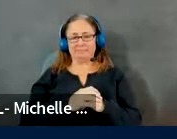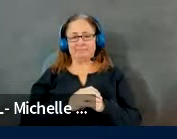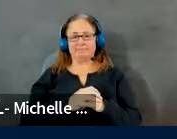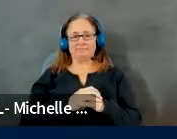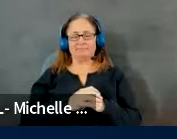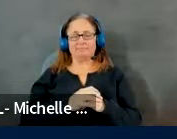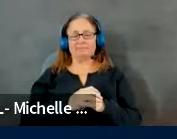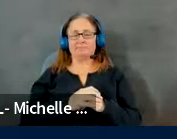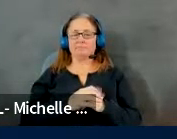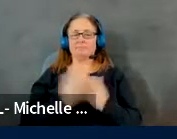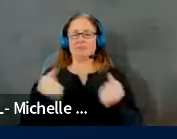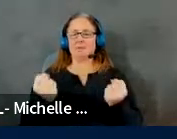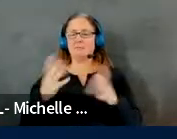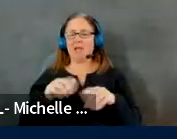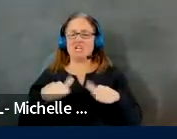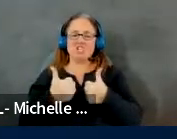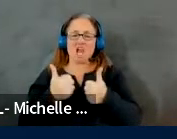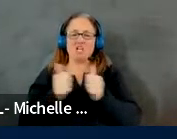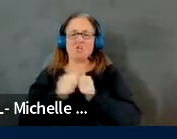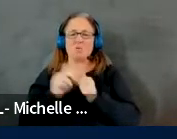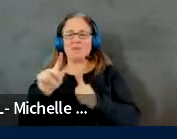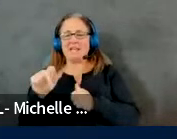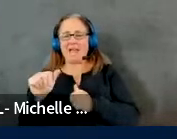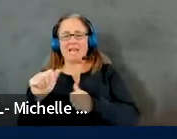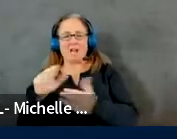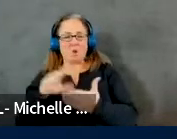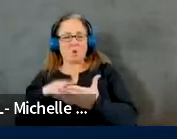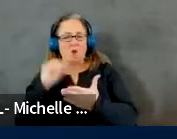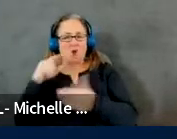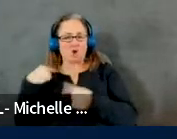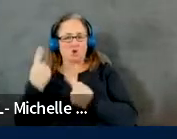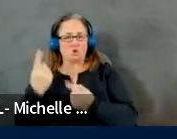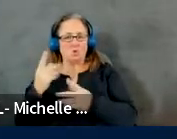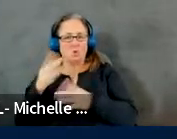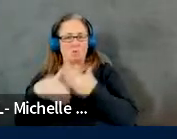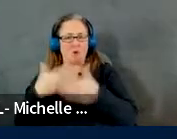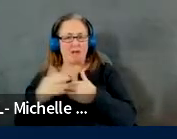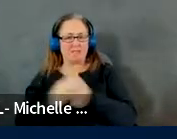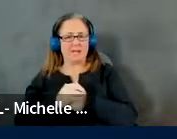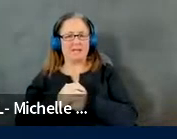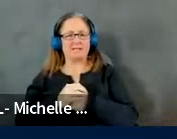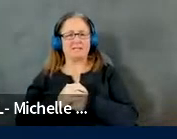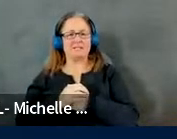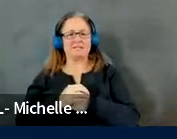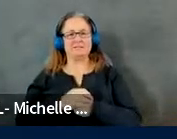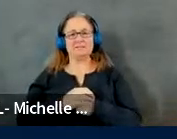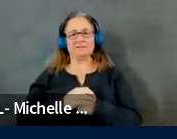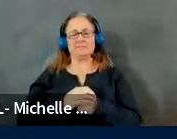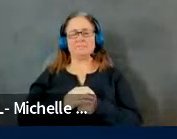There are many challenges with data we learned about through this process in the series. One